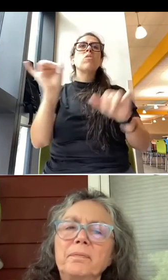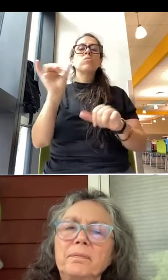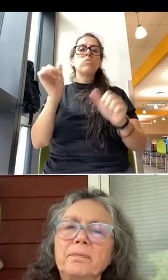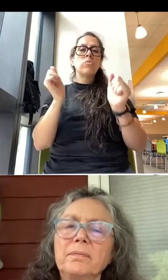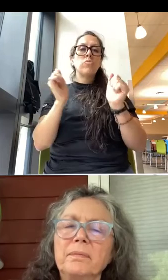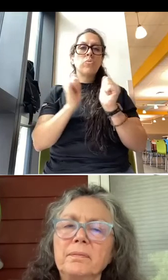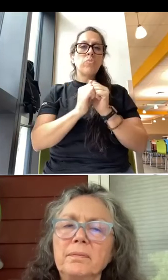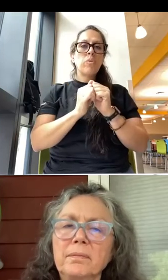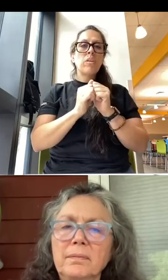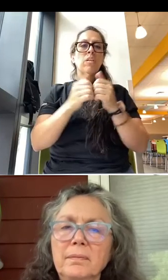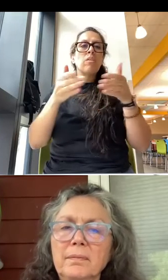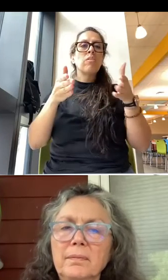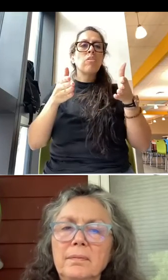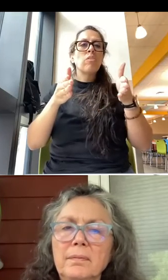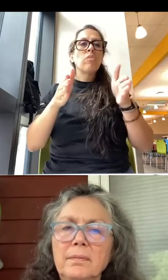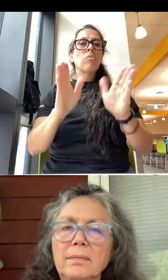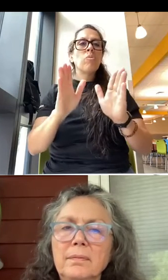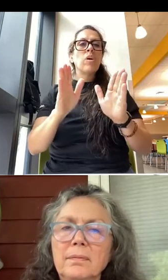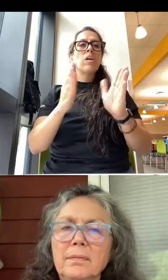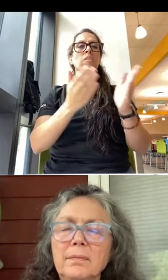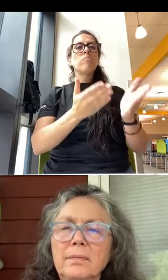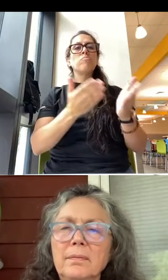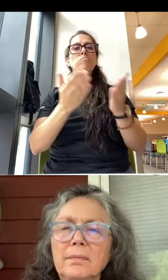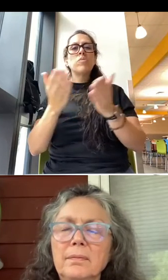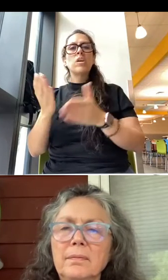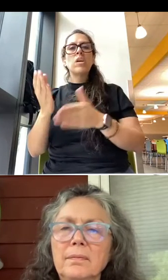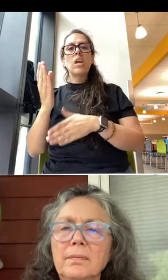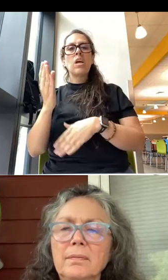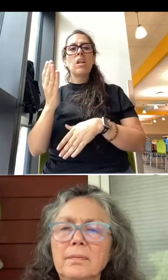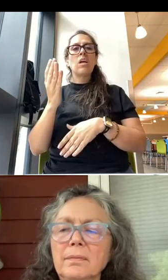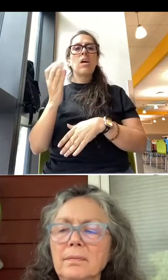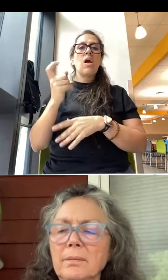the ways that we're kind of bringing out the internal experience. So there's